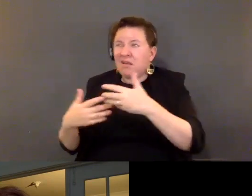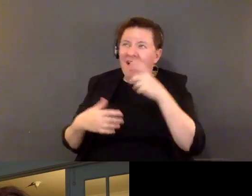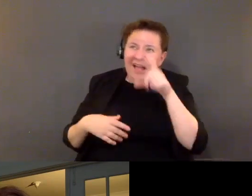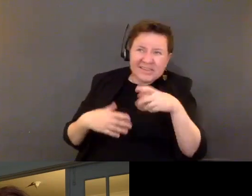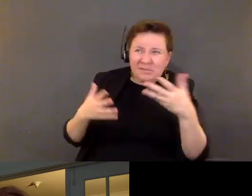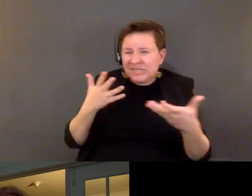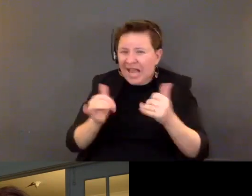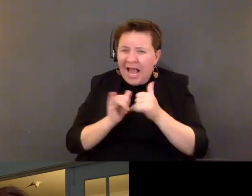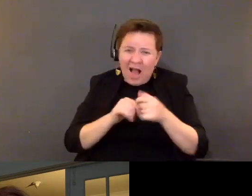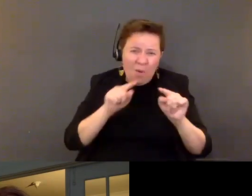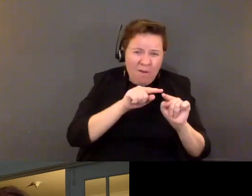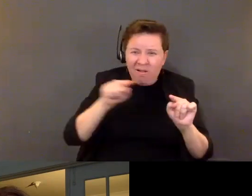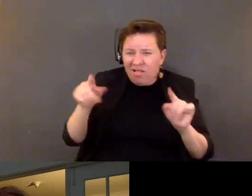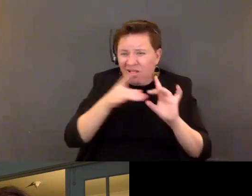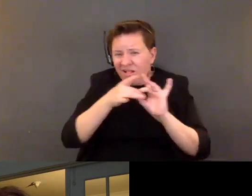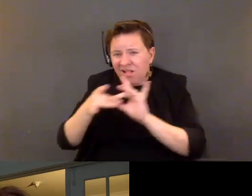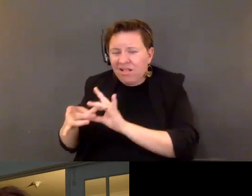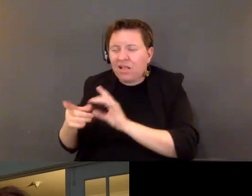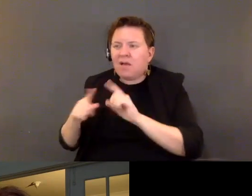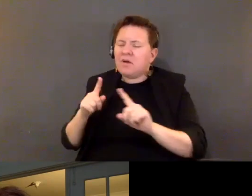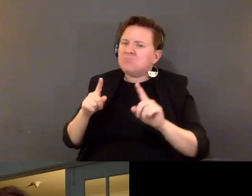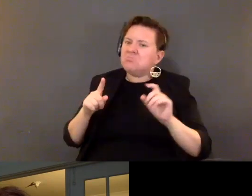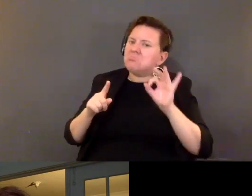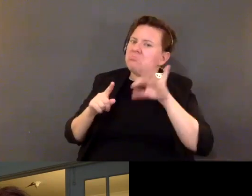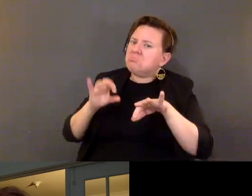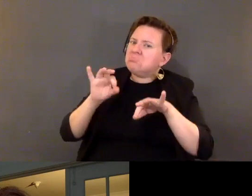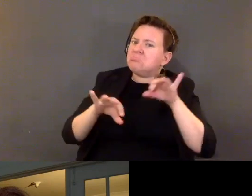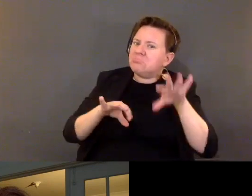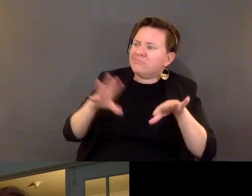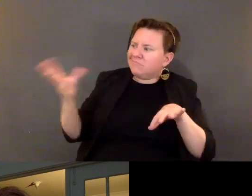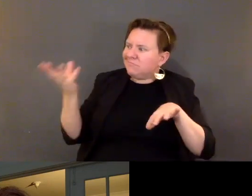here to there but i would have you know peace over here and a piece over there and be like